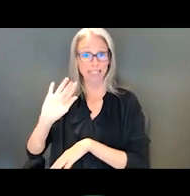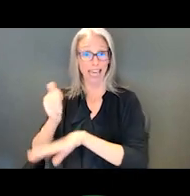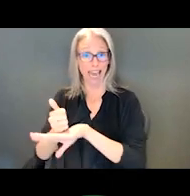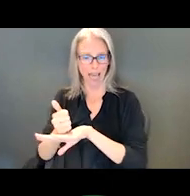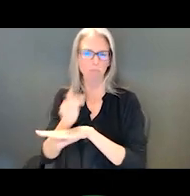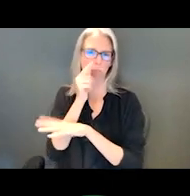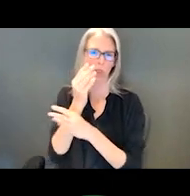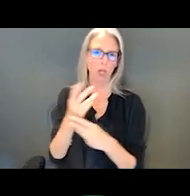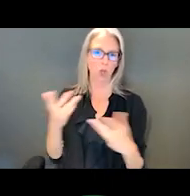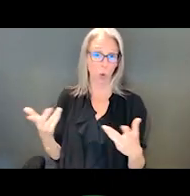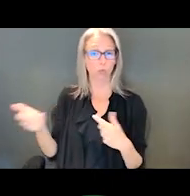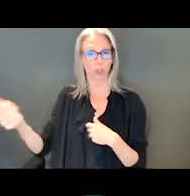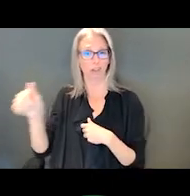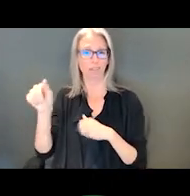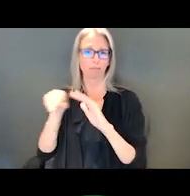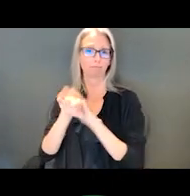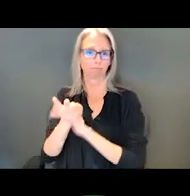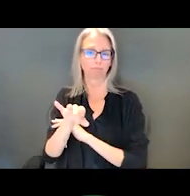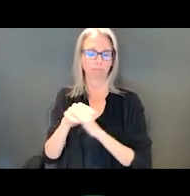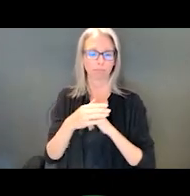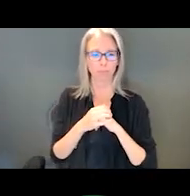add those so that people can get in touch.